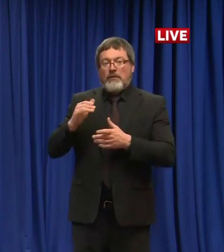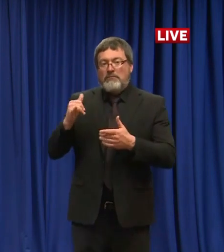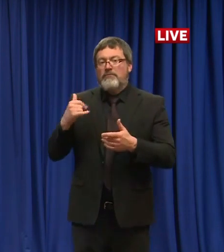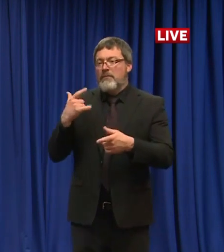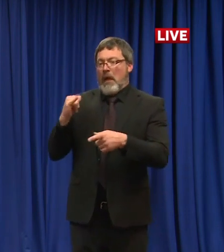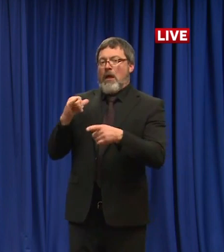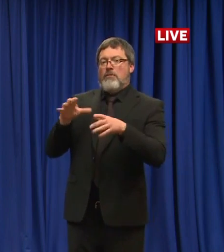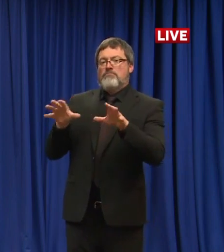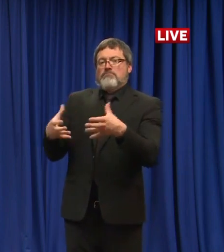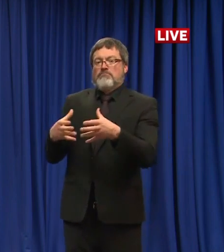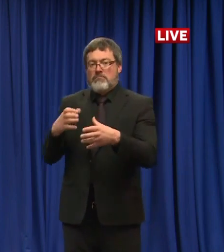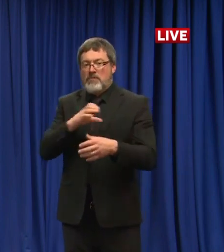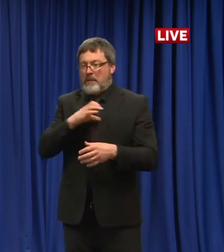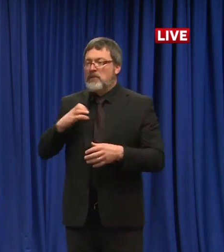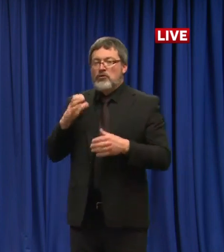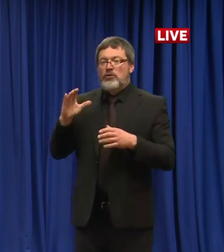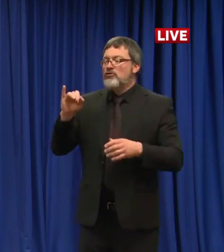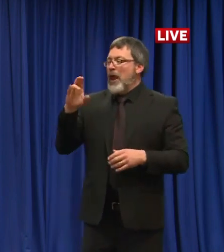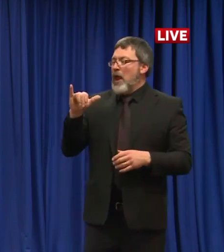SURE WE’RE MEETING THOSE NEEDS WHEREVER THEY MAY BE.